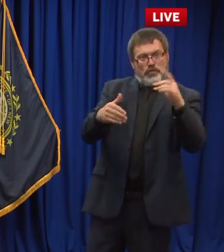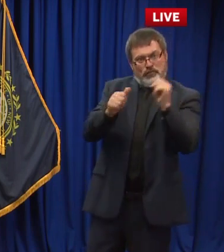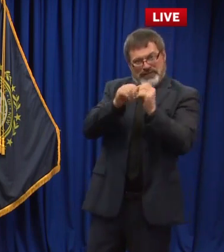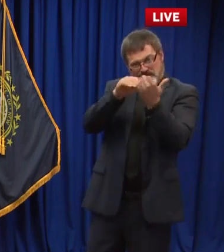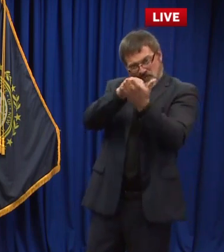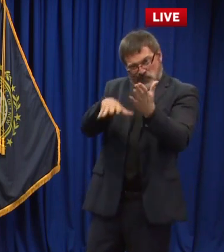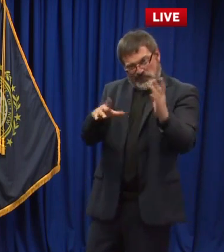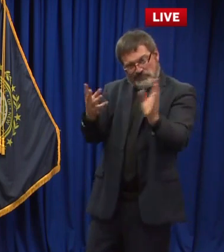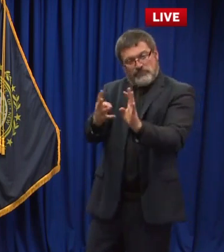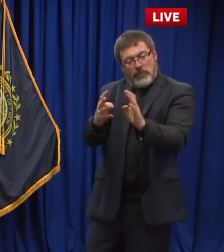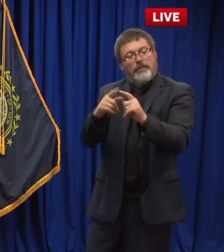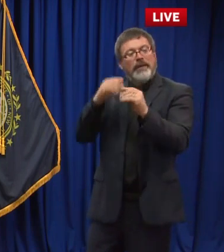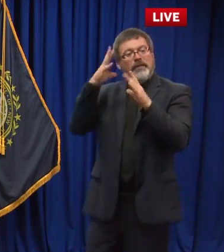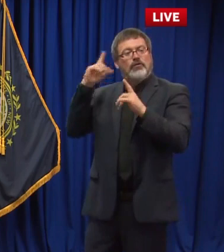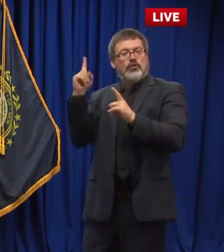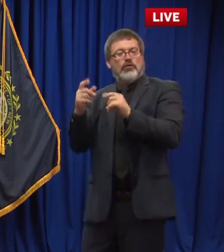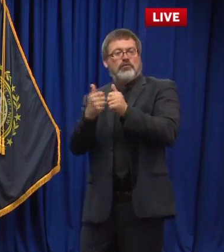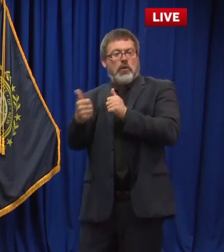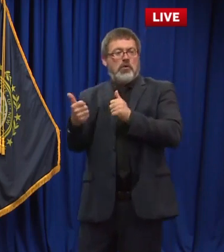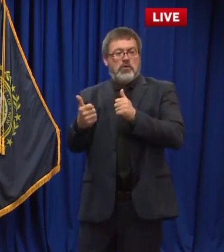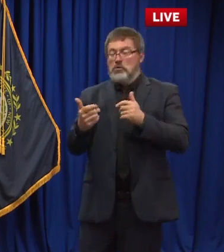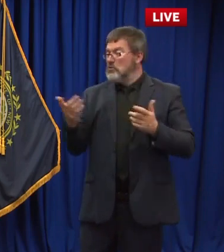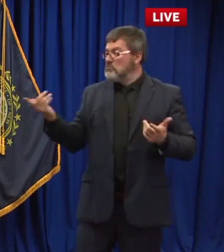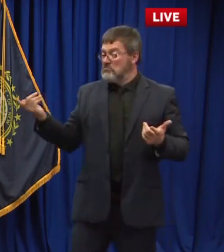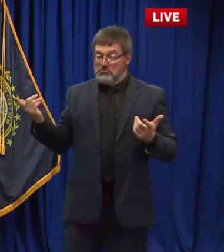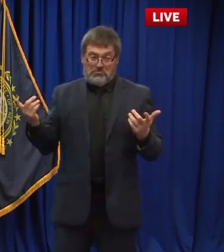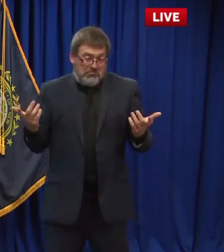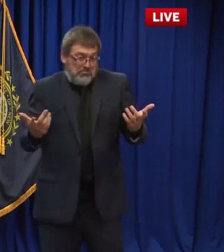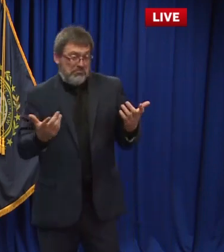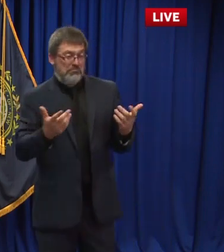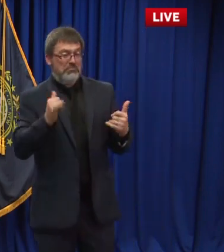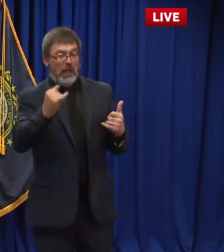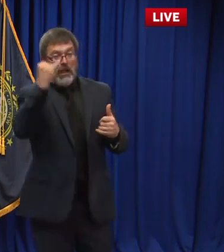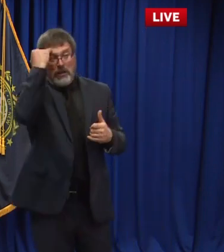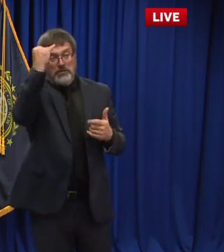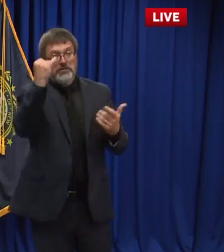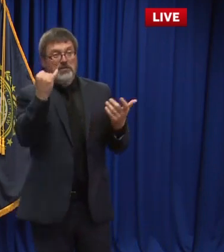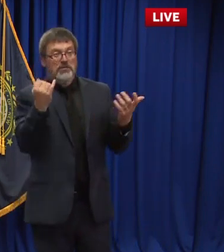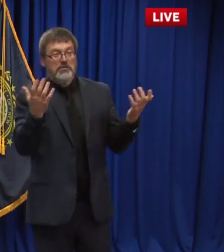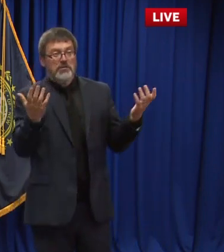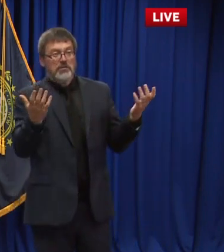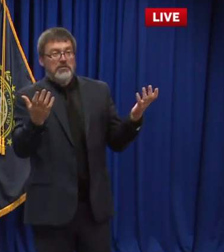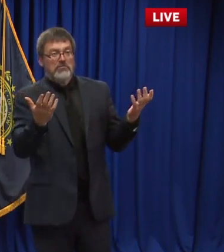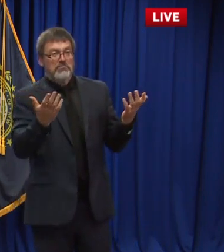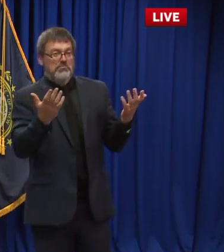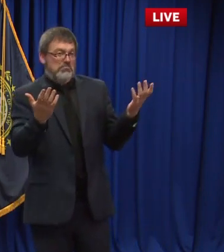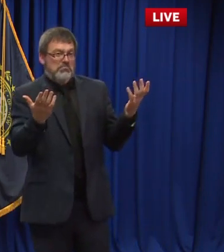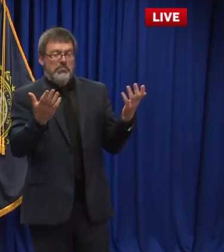TEACHER PROVIDING THAT REMOTE LEARNING OPPORTUNITY, IT WOULD BE AN INTERESTING DYNAMIC.